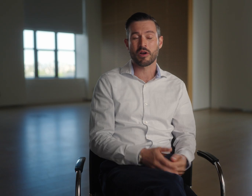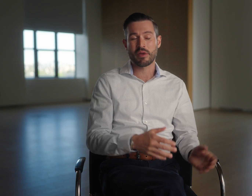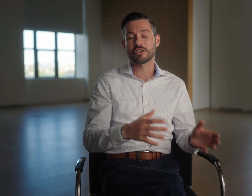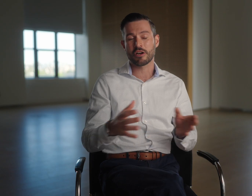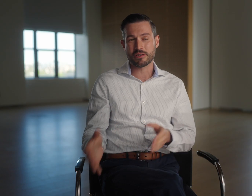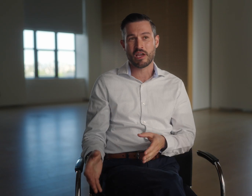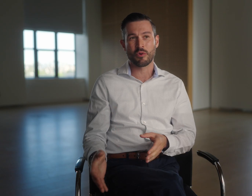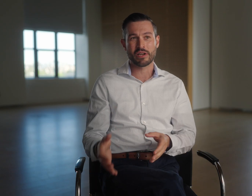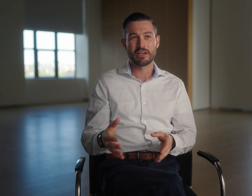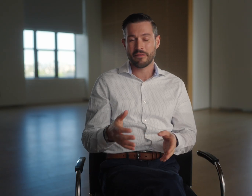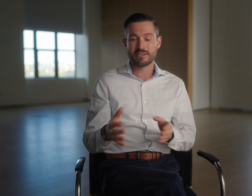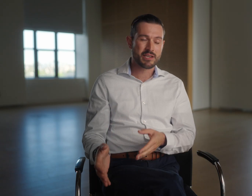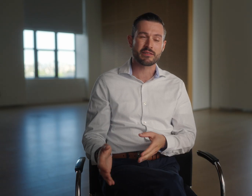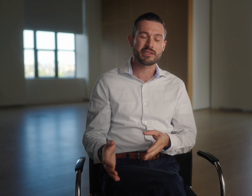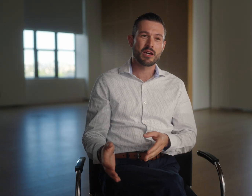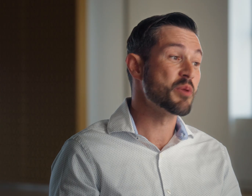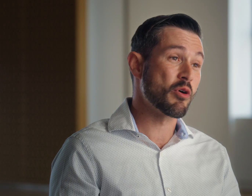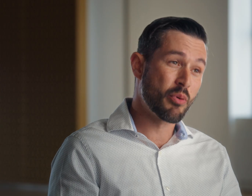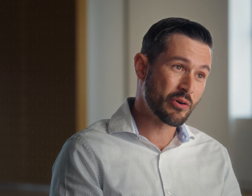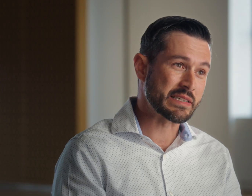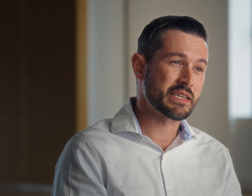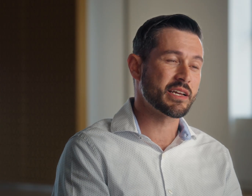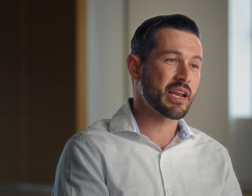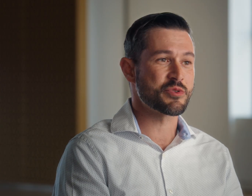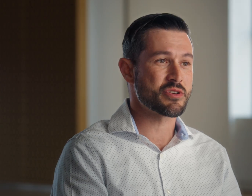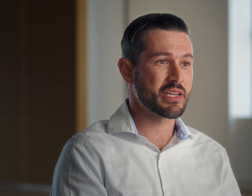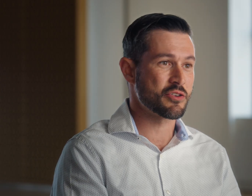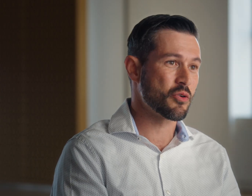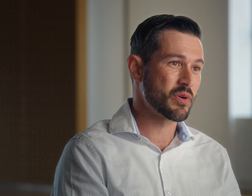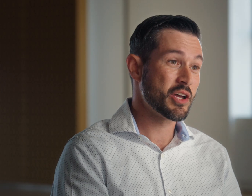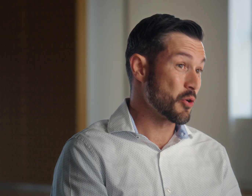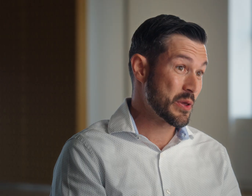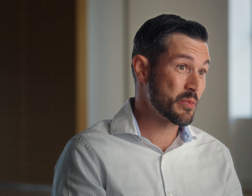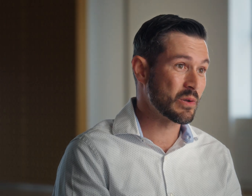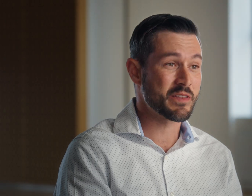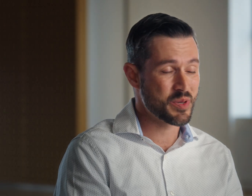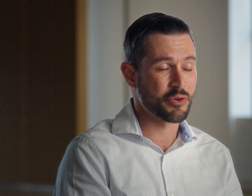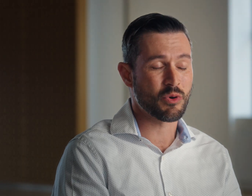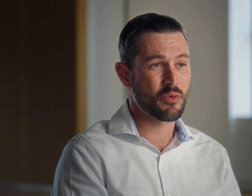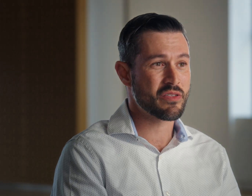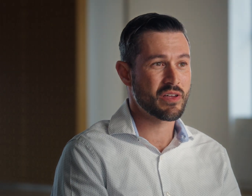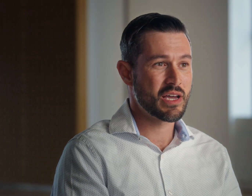So on a managerial standpoint, that's excellent. But more importantly, it enables you to get to know your people and the people you work with,